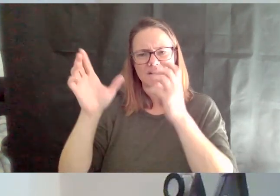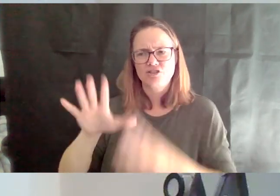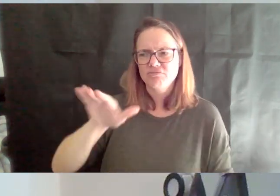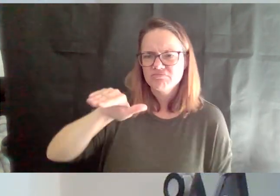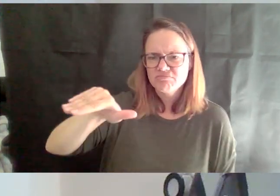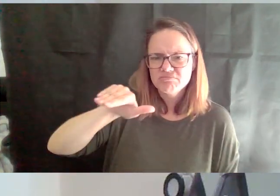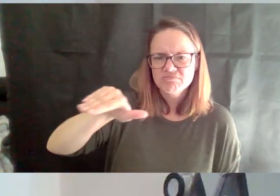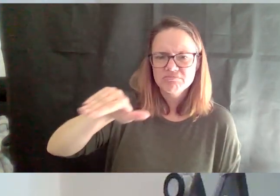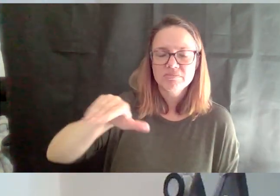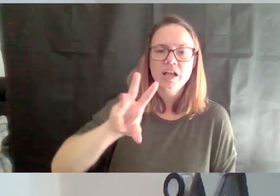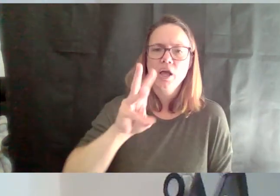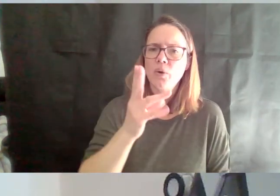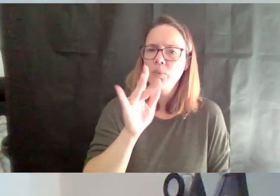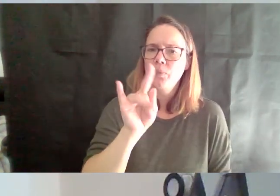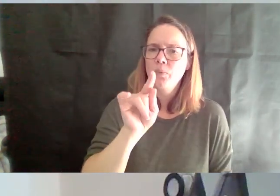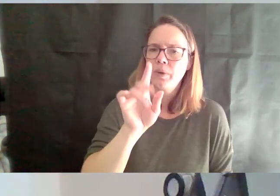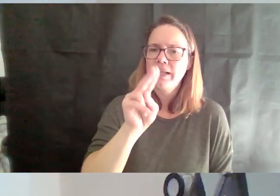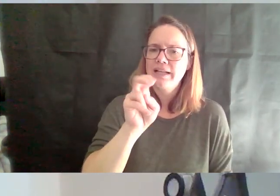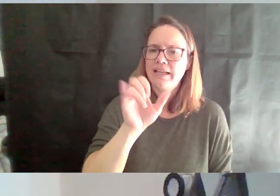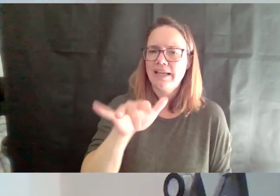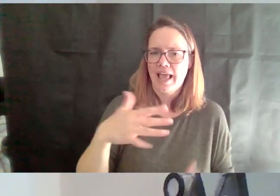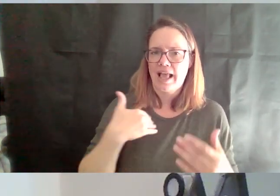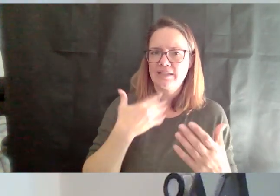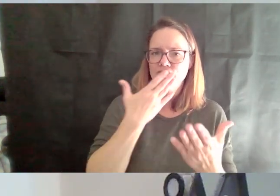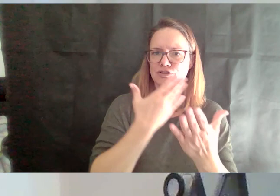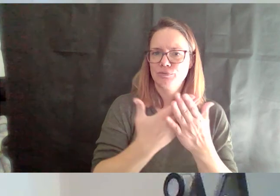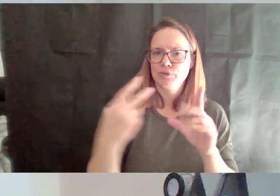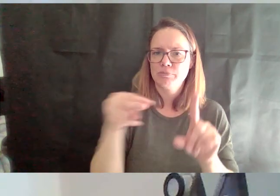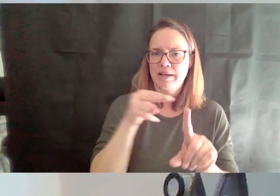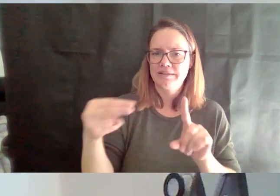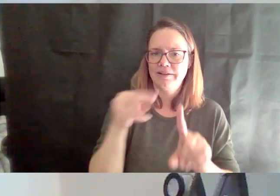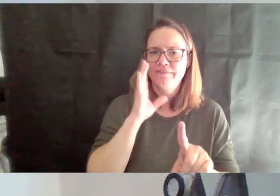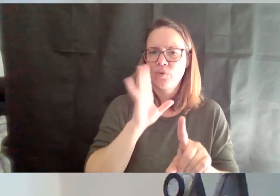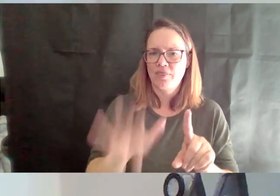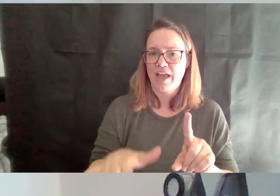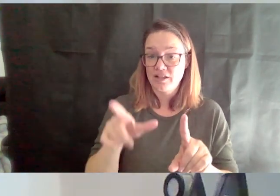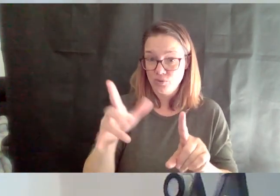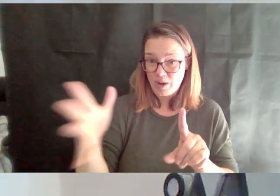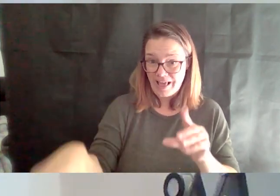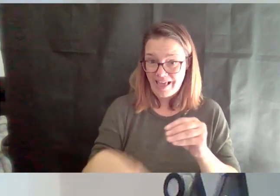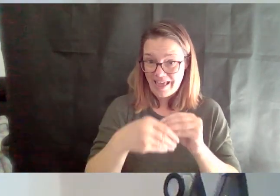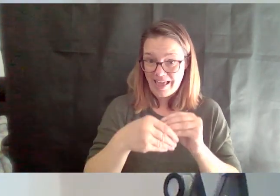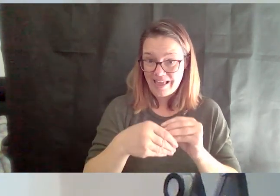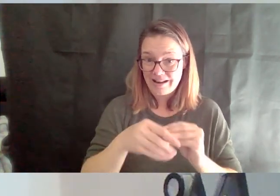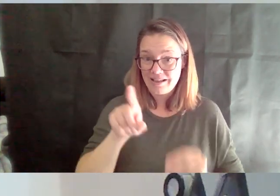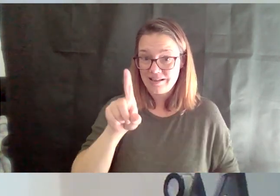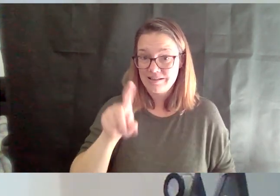Whitney, I think you have a really unique perspective on that relationship, so do you have anything to add to that?